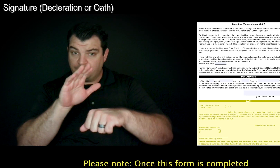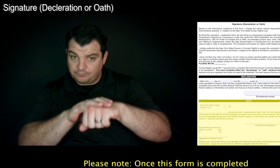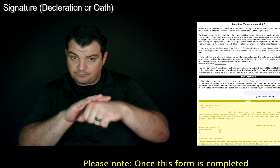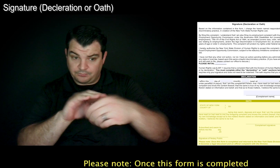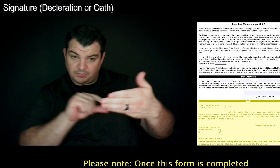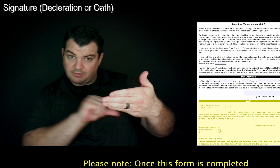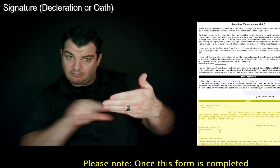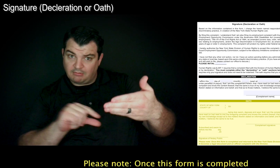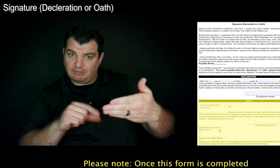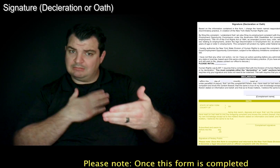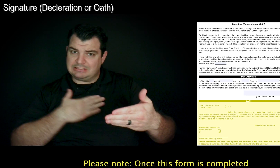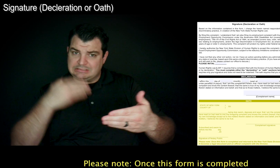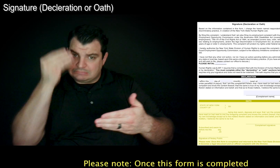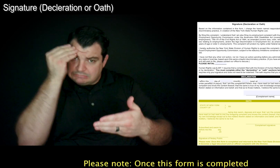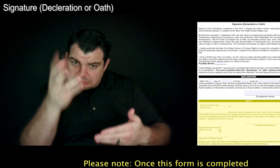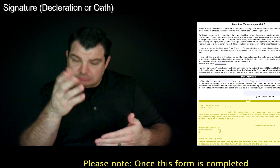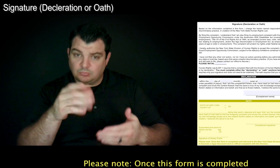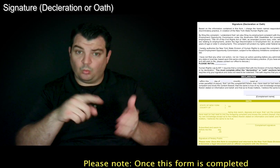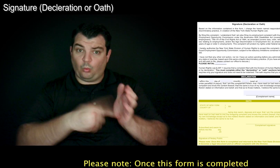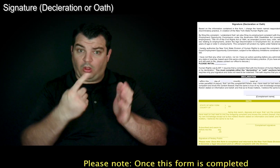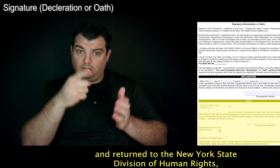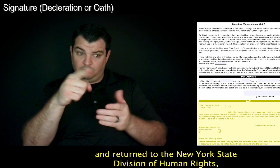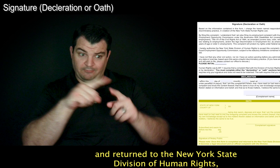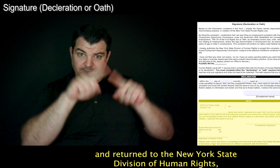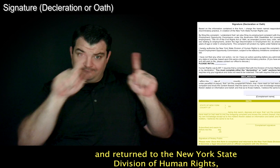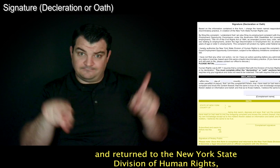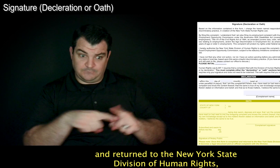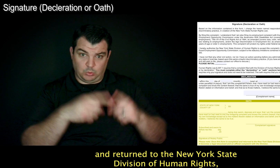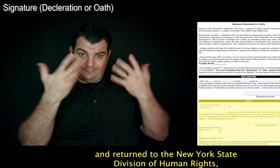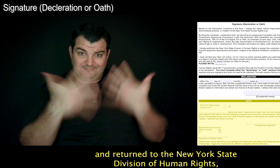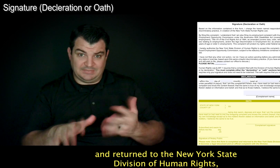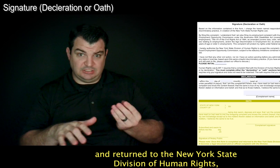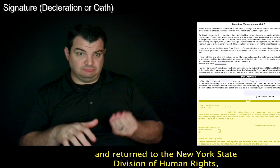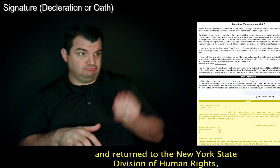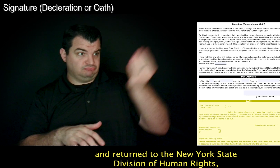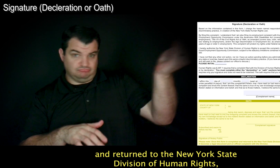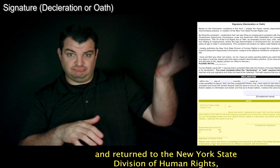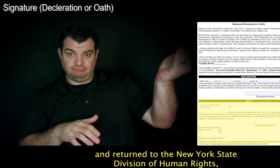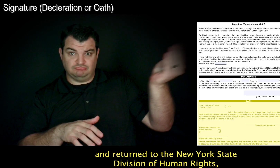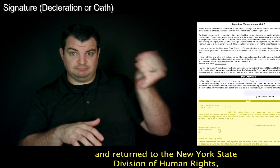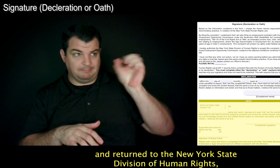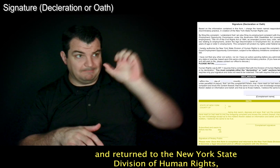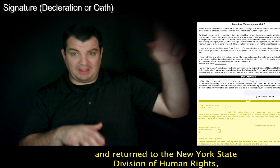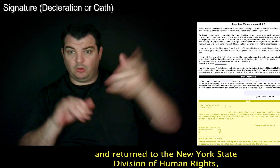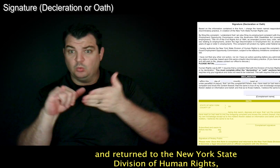Please note: Once this form is completed and returned to the New York State Division of Human Rights,